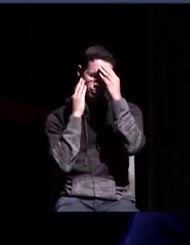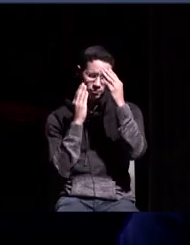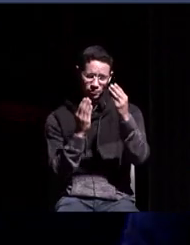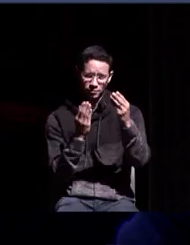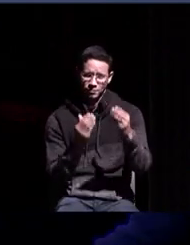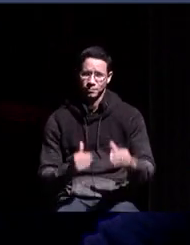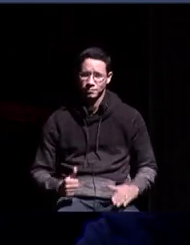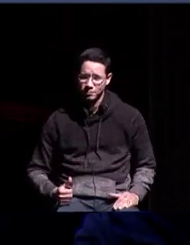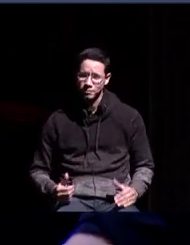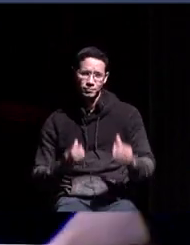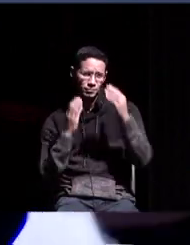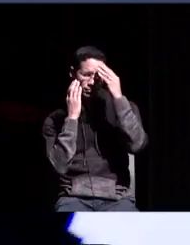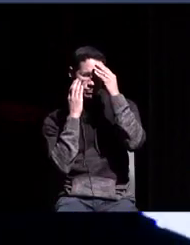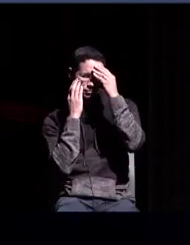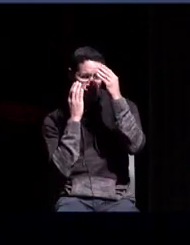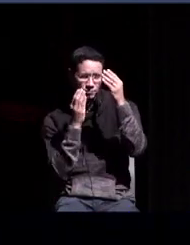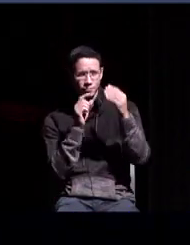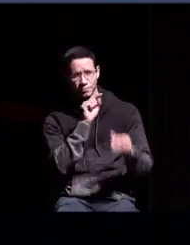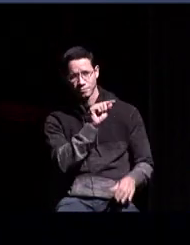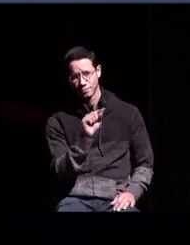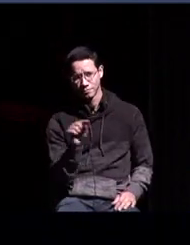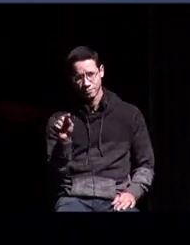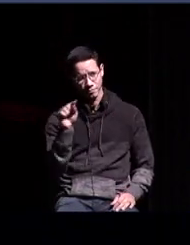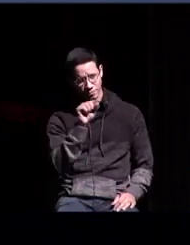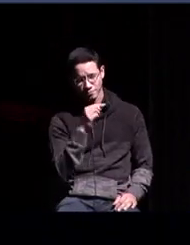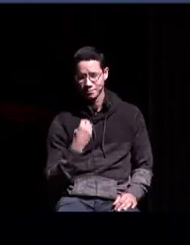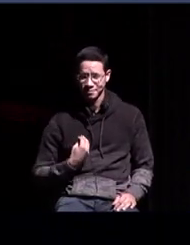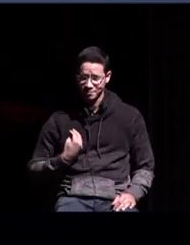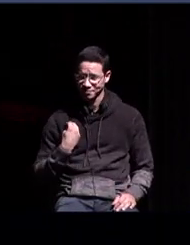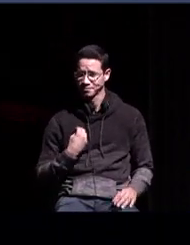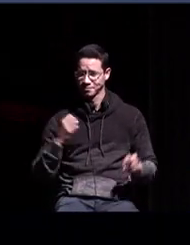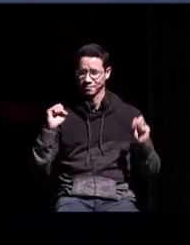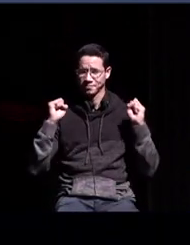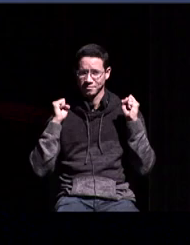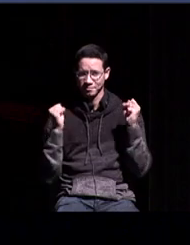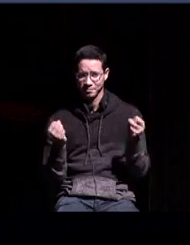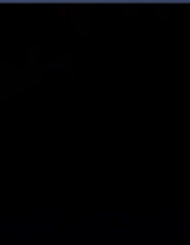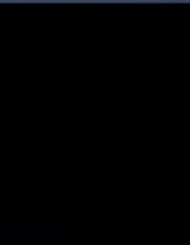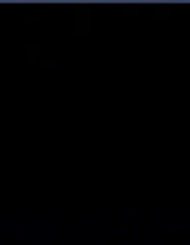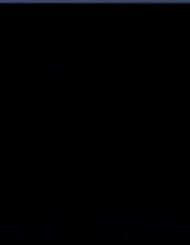for your being here, the effort to come and discuss with us.